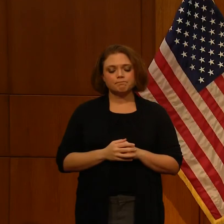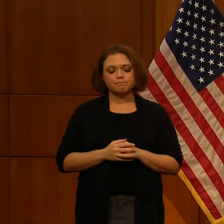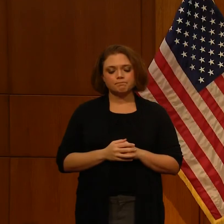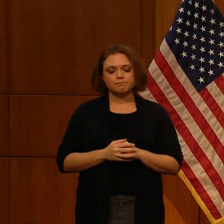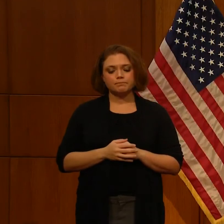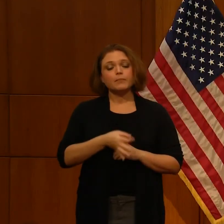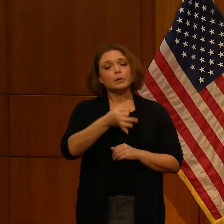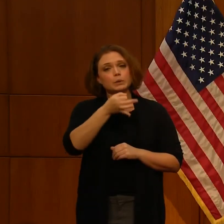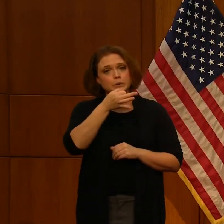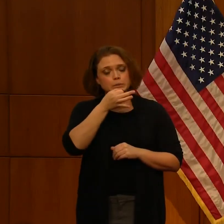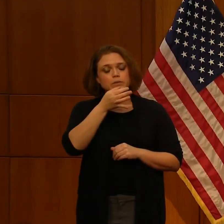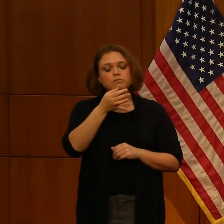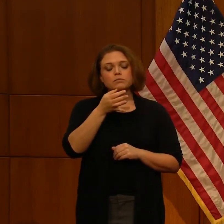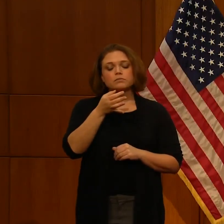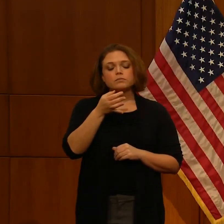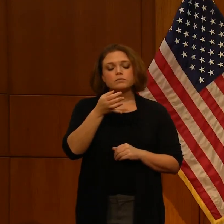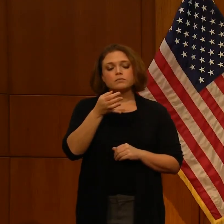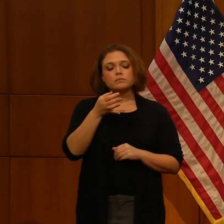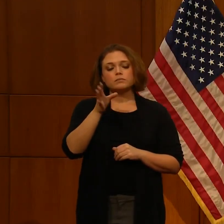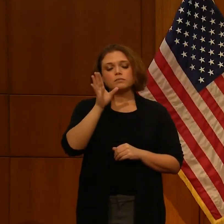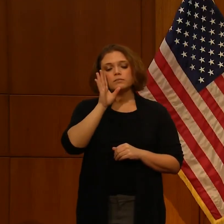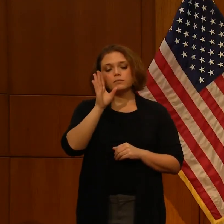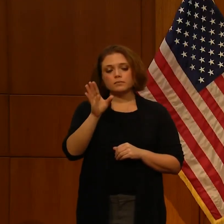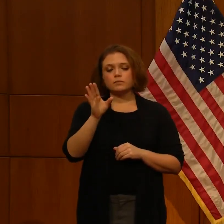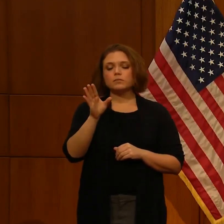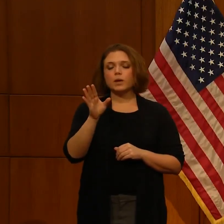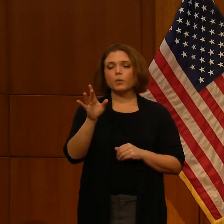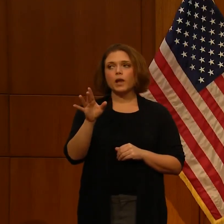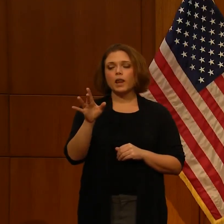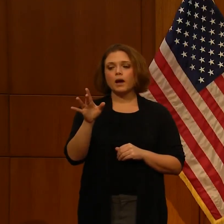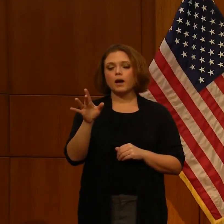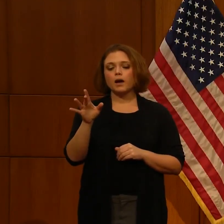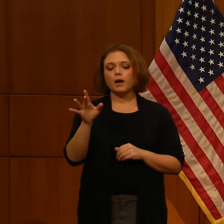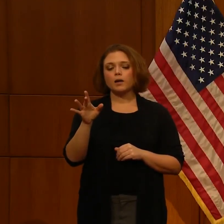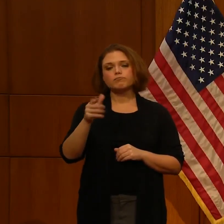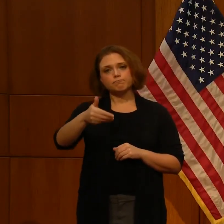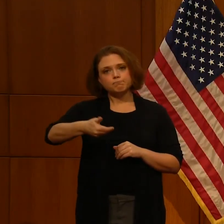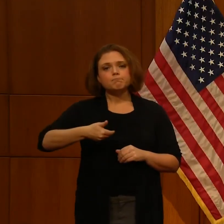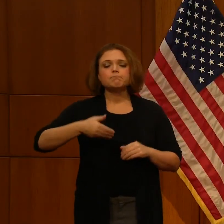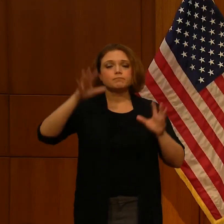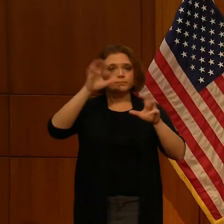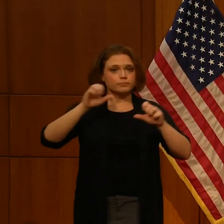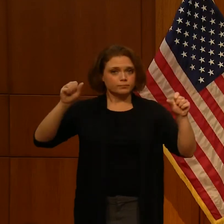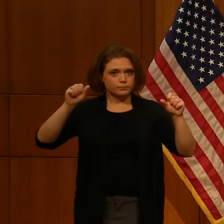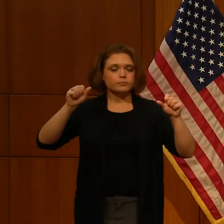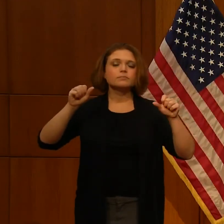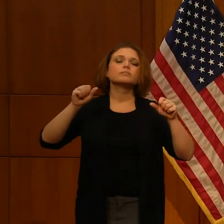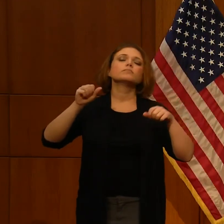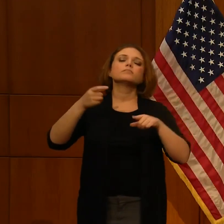POSSIBLE. IN A MOMENT, I WILL